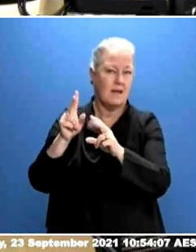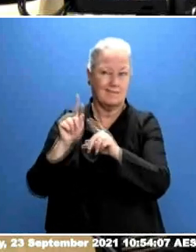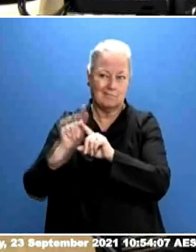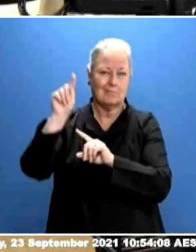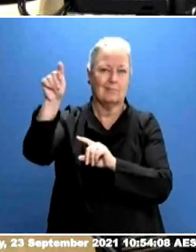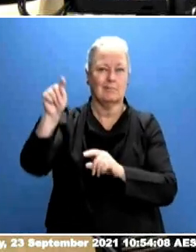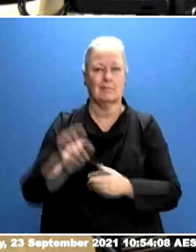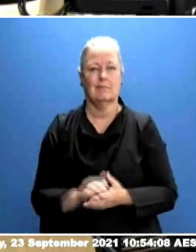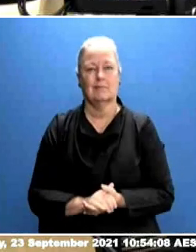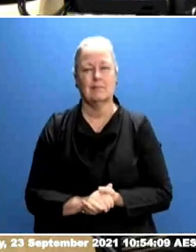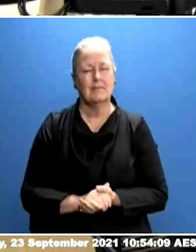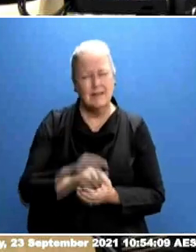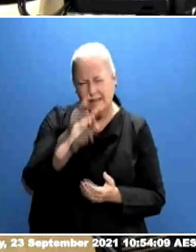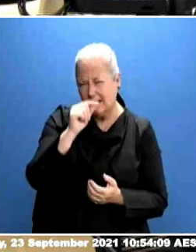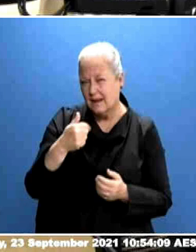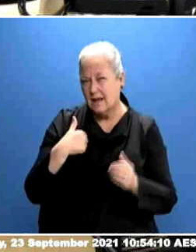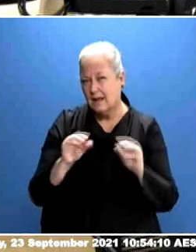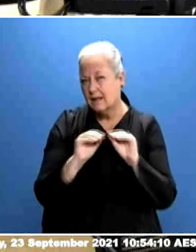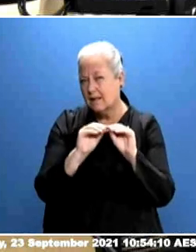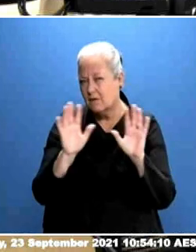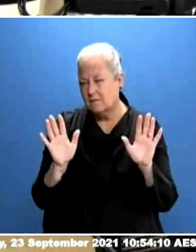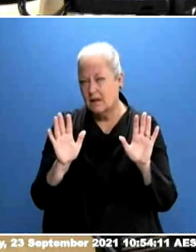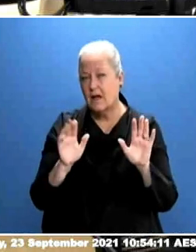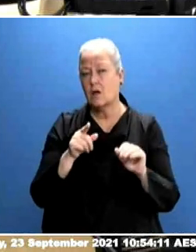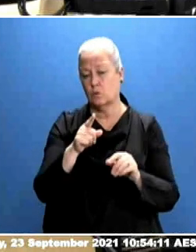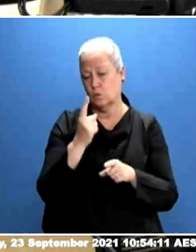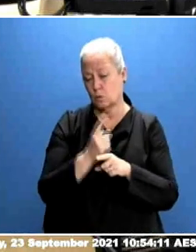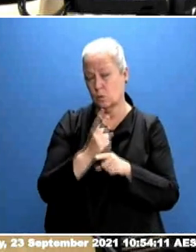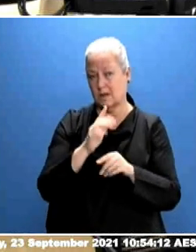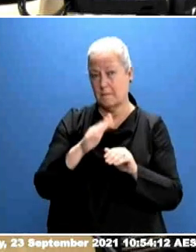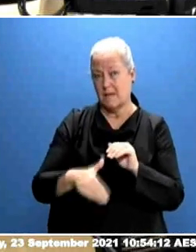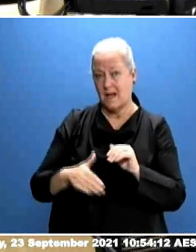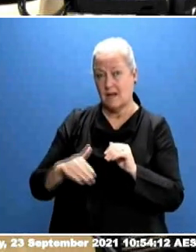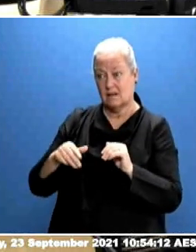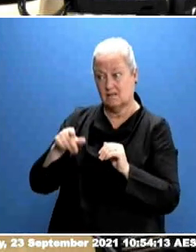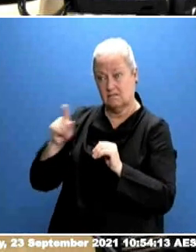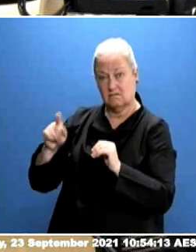Can I clarify, are you asking whether or not Secure Care services need to extend beyond Metro,